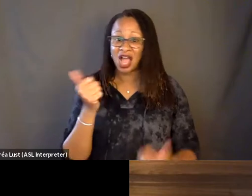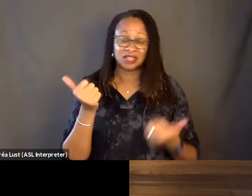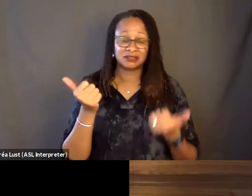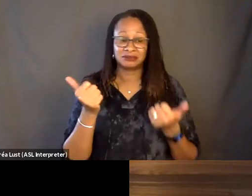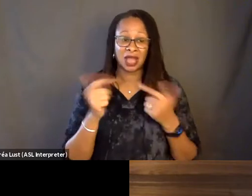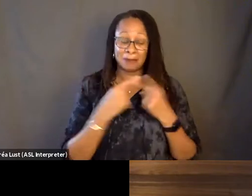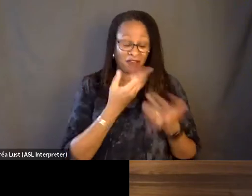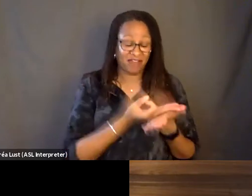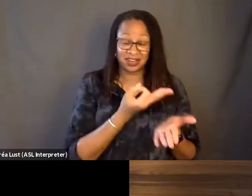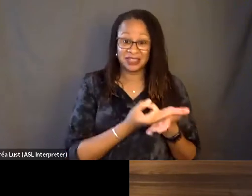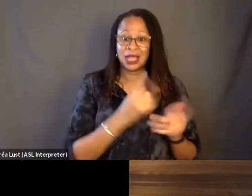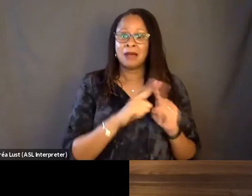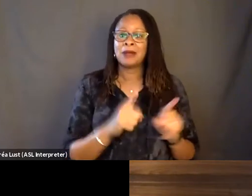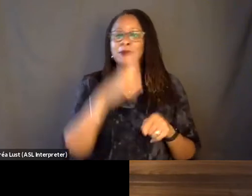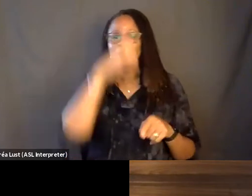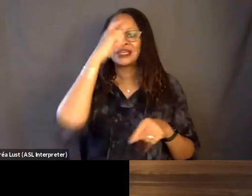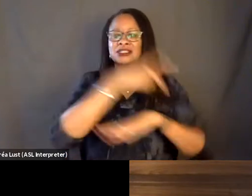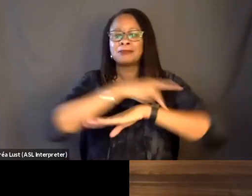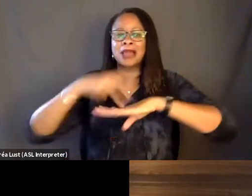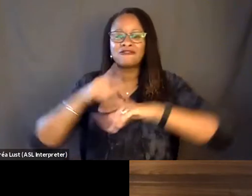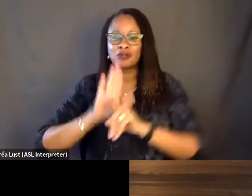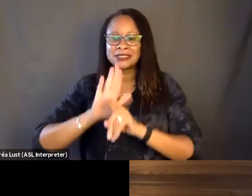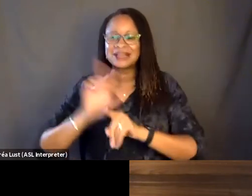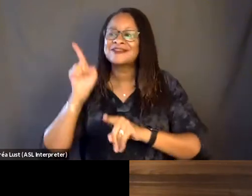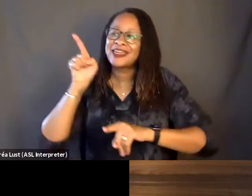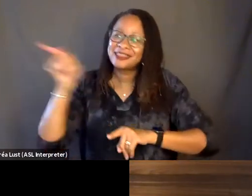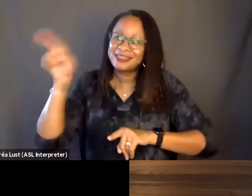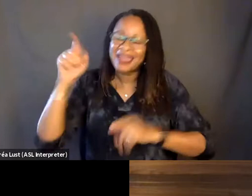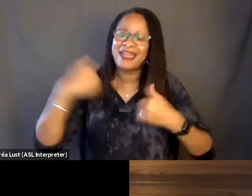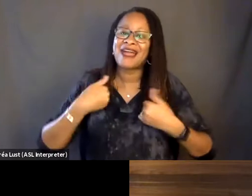but because of the platform that they have to let the world